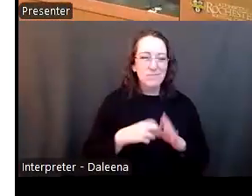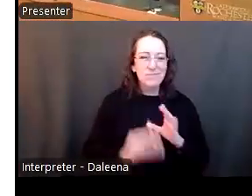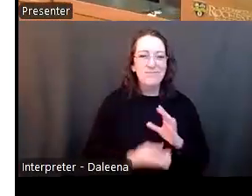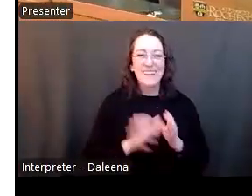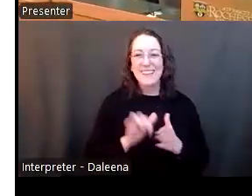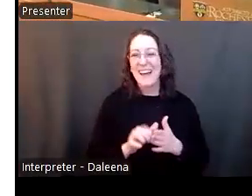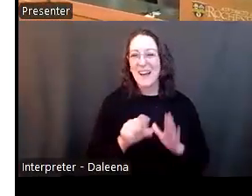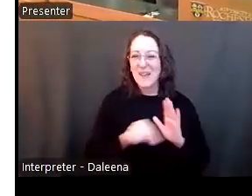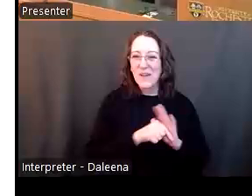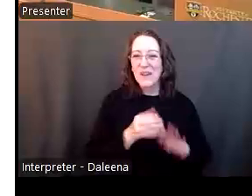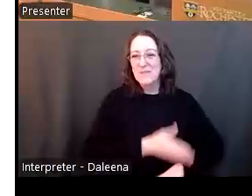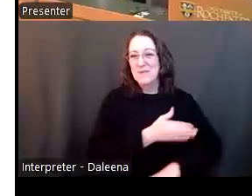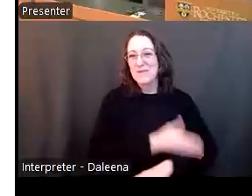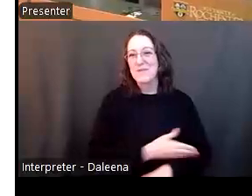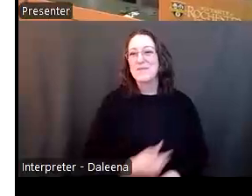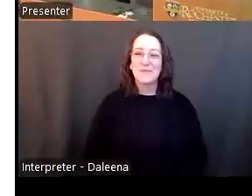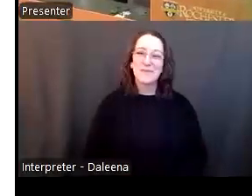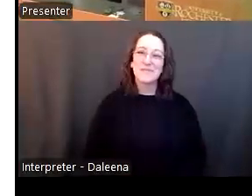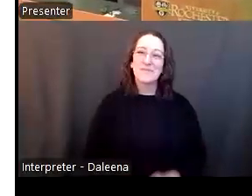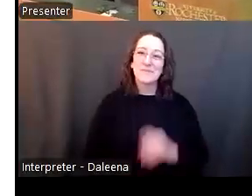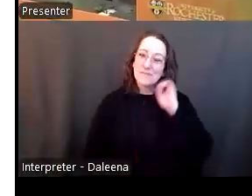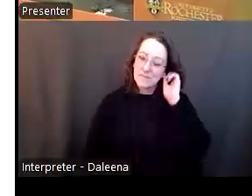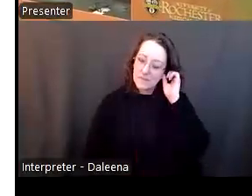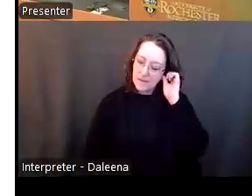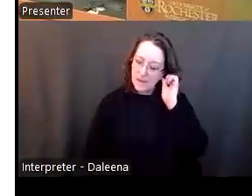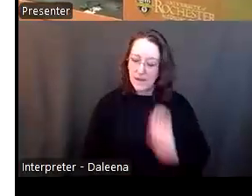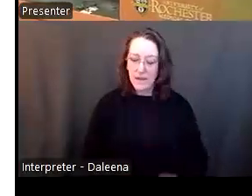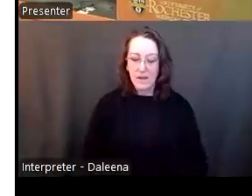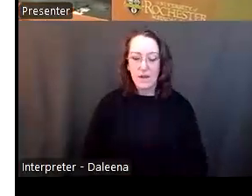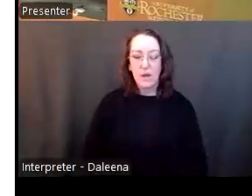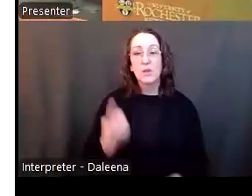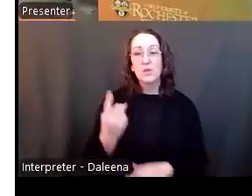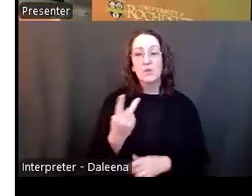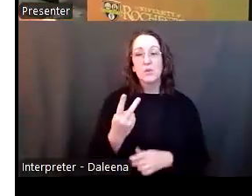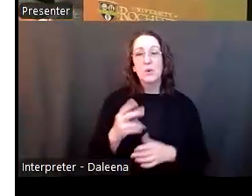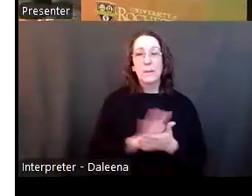improvement um so we have two papers out and another one that Dr Lee really wants me to get